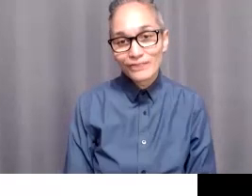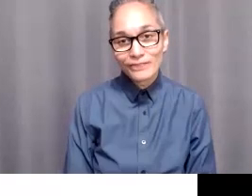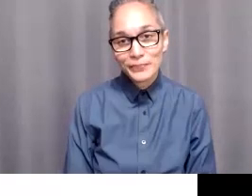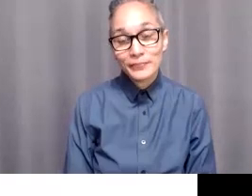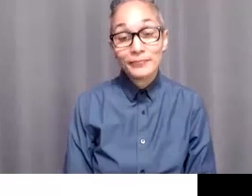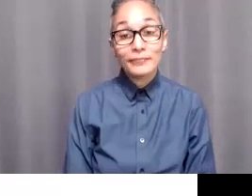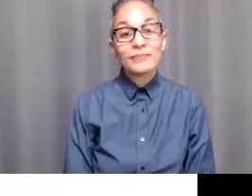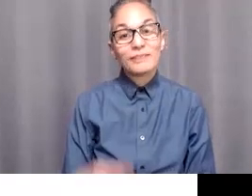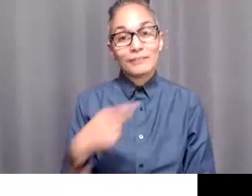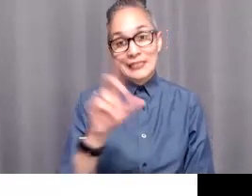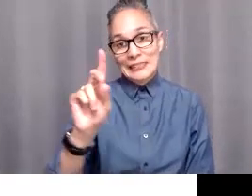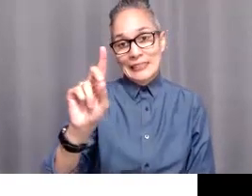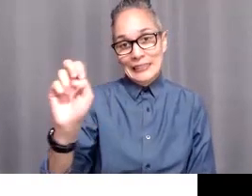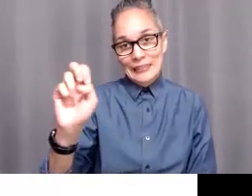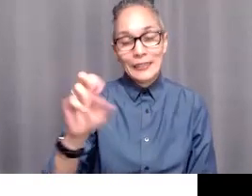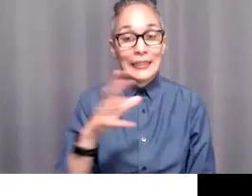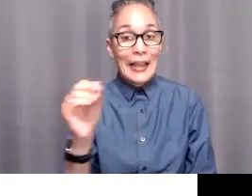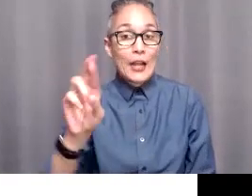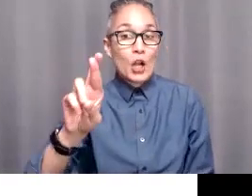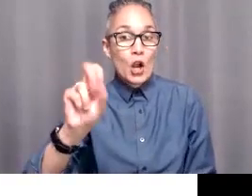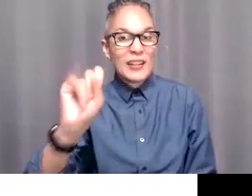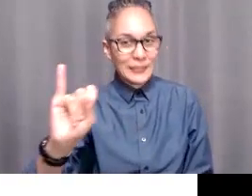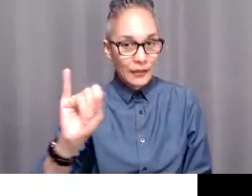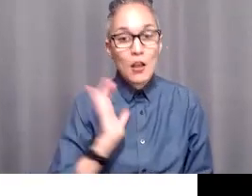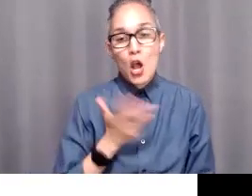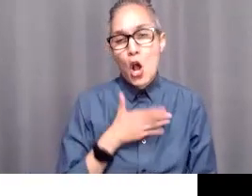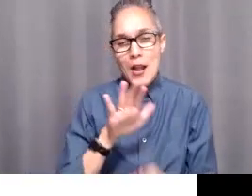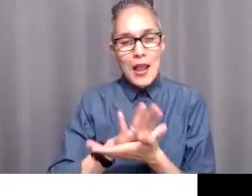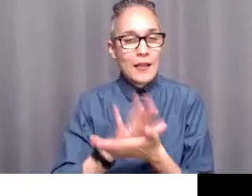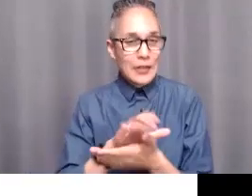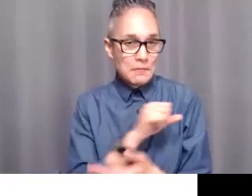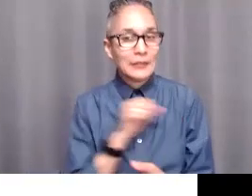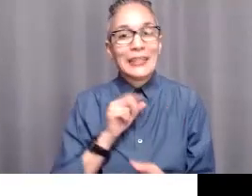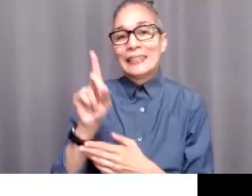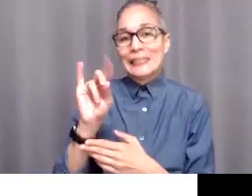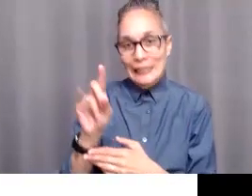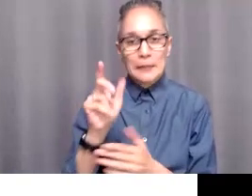And so distance education and RSI. Our Academic Senate did pass an RSI policy.